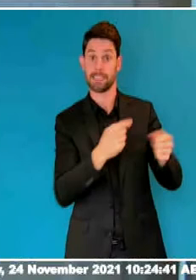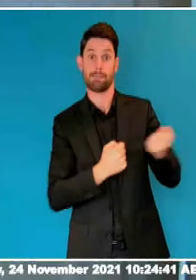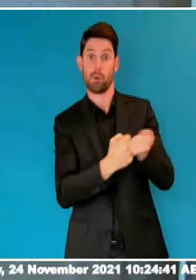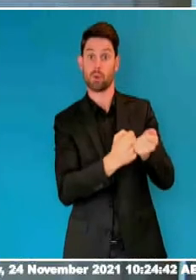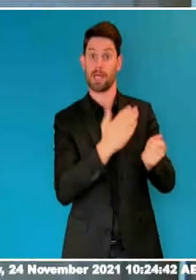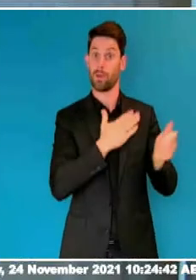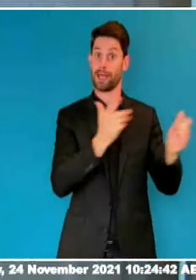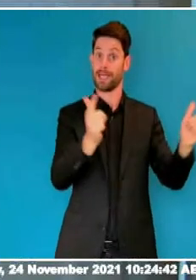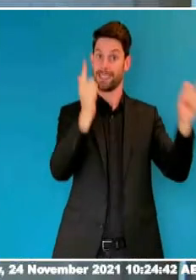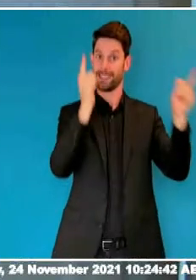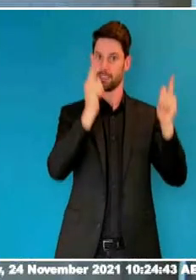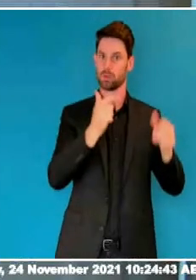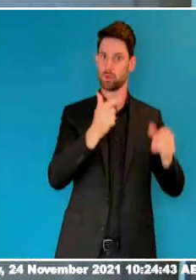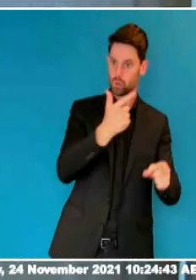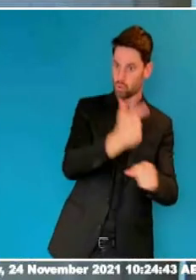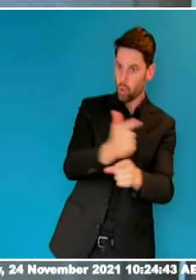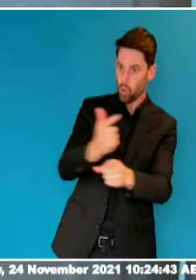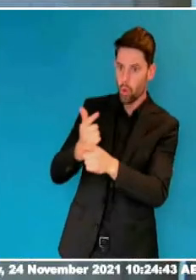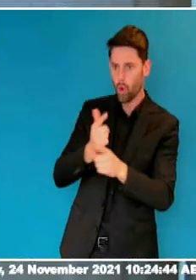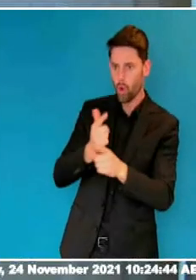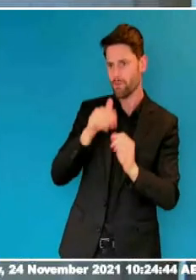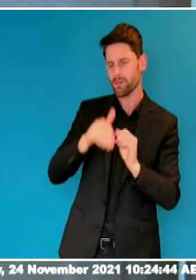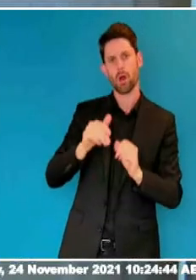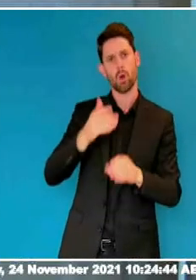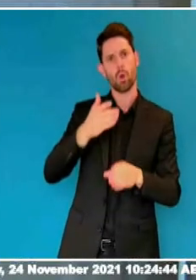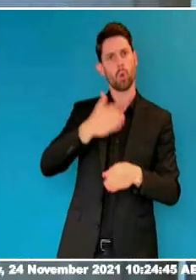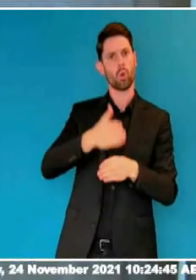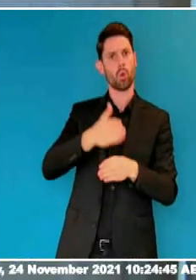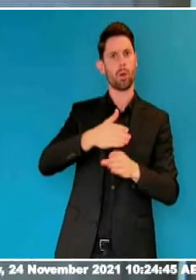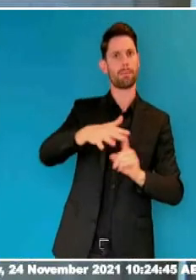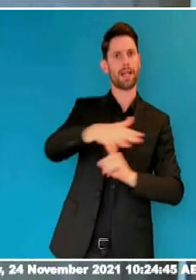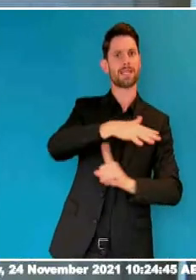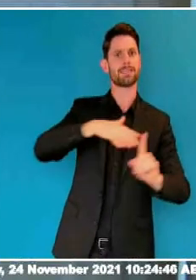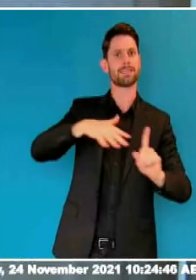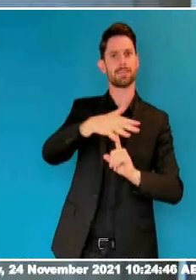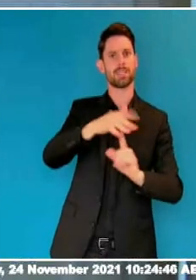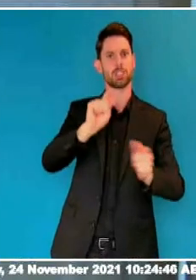conversations around workplace adjustments and what else is required for employees to be